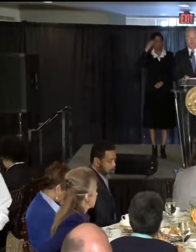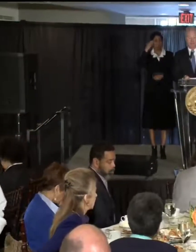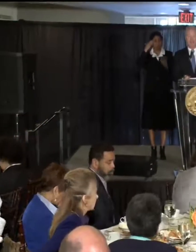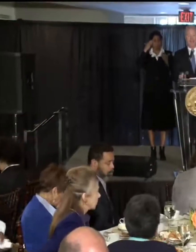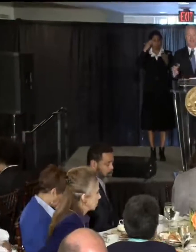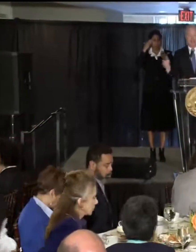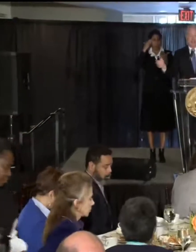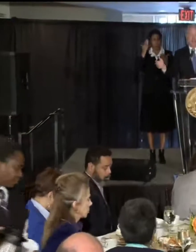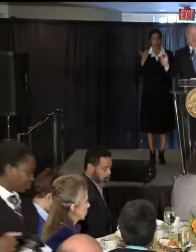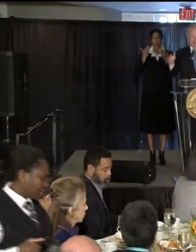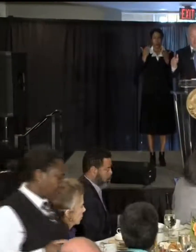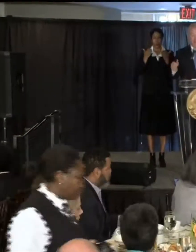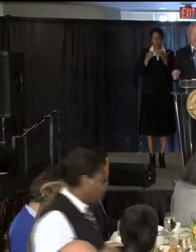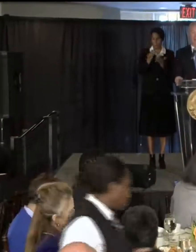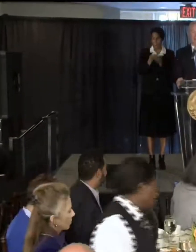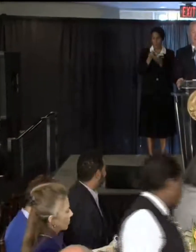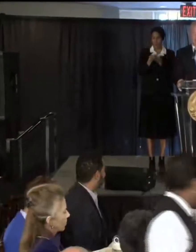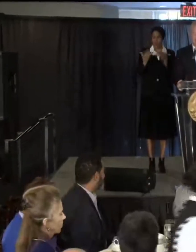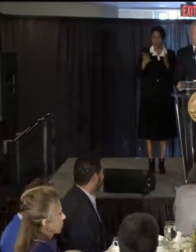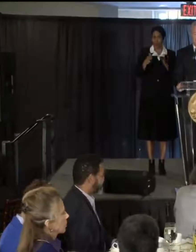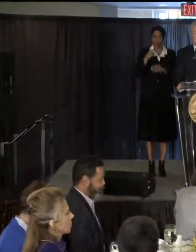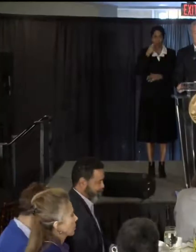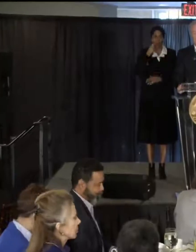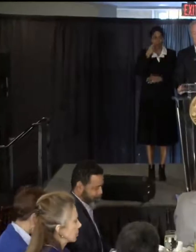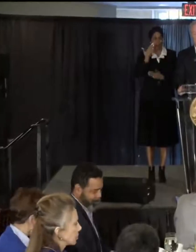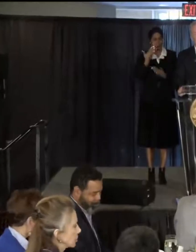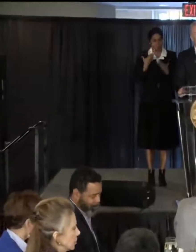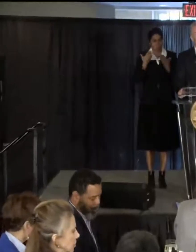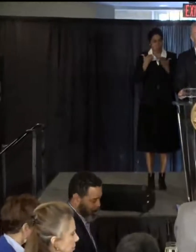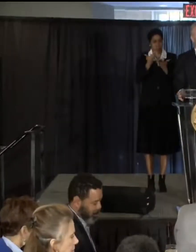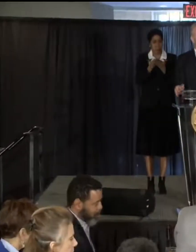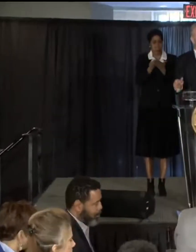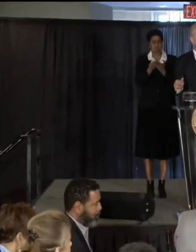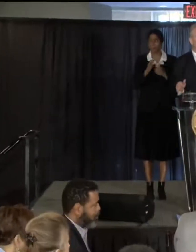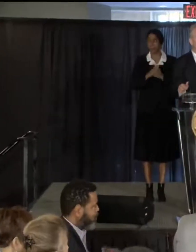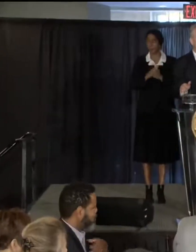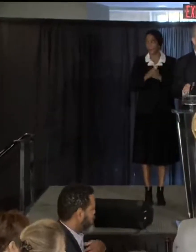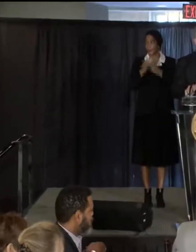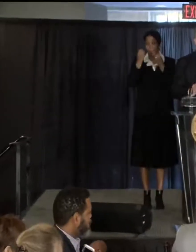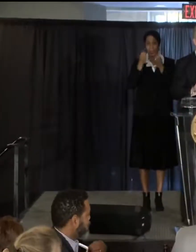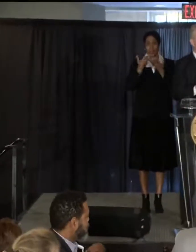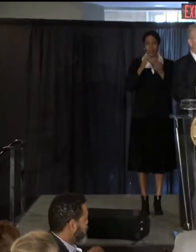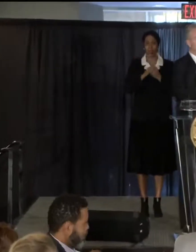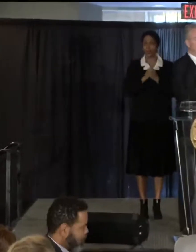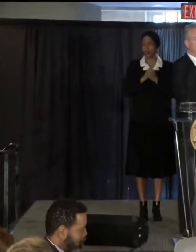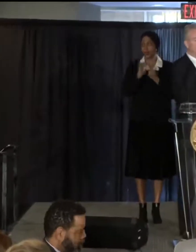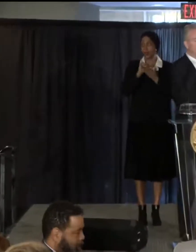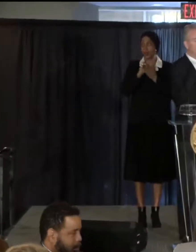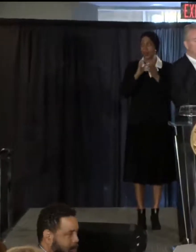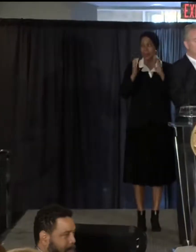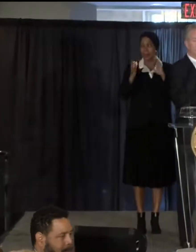SUBMITTED A BUDGET RECENTLY AND I CAN TELL YOU THAT COMPARED TO